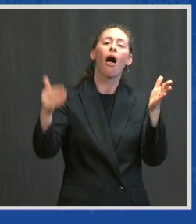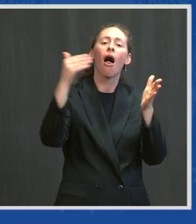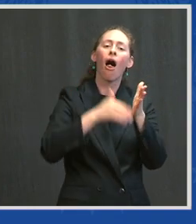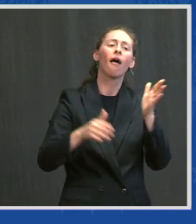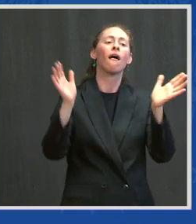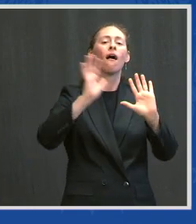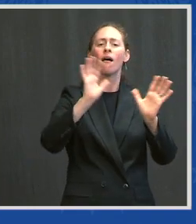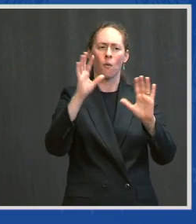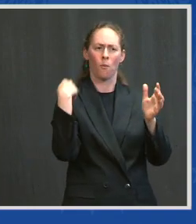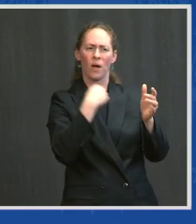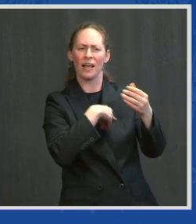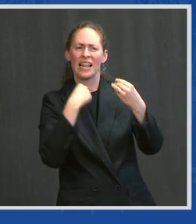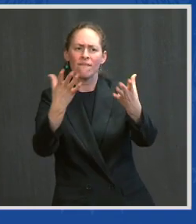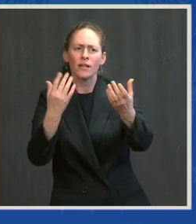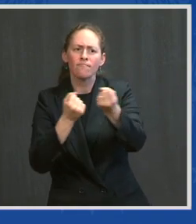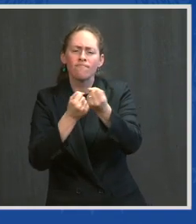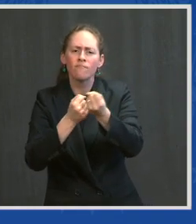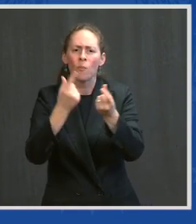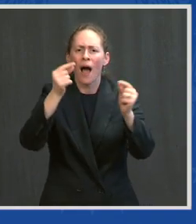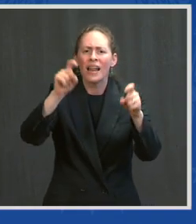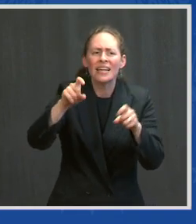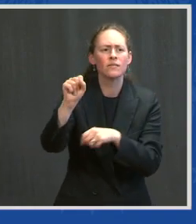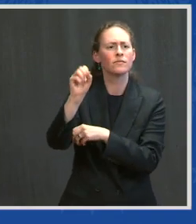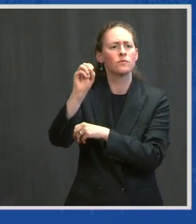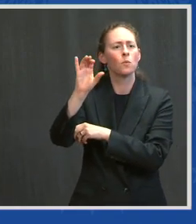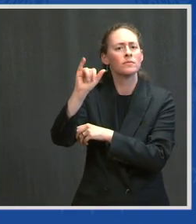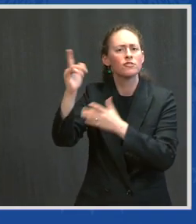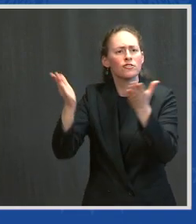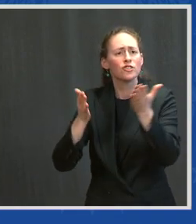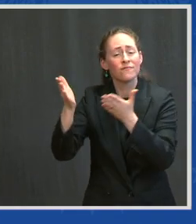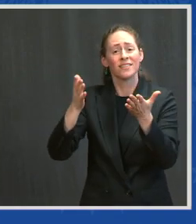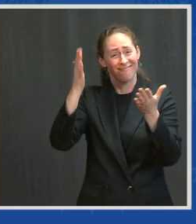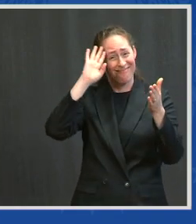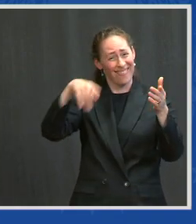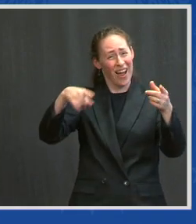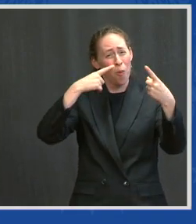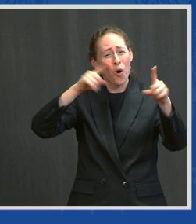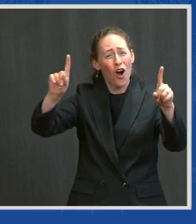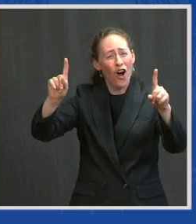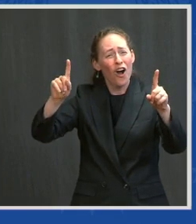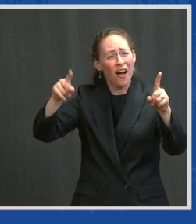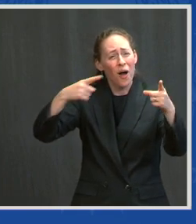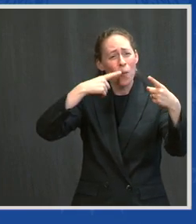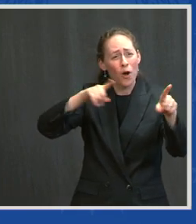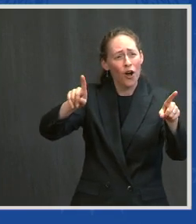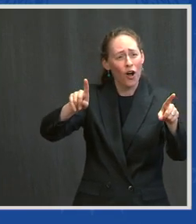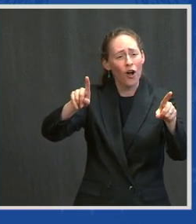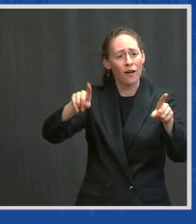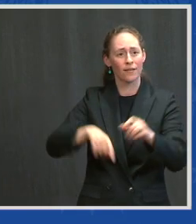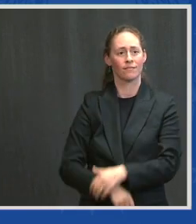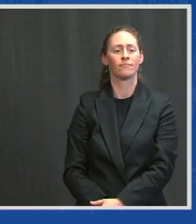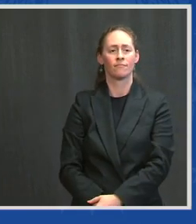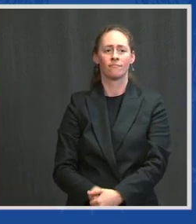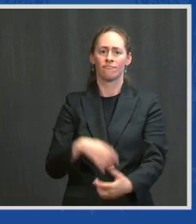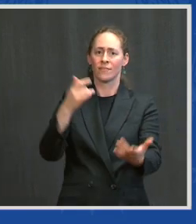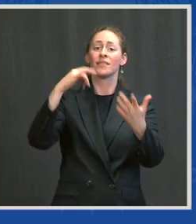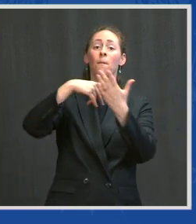And it works. Community violence intervention programs have shown a reduction in violence of up to 60 percent in many places.